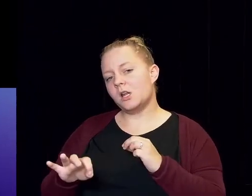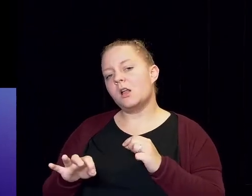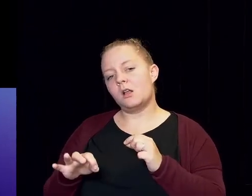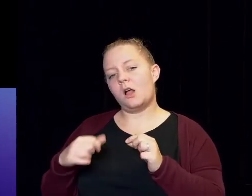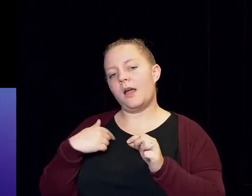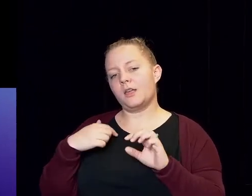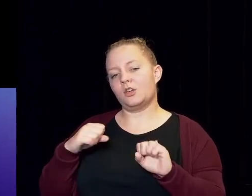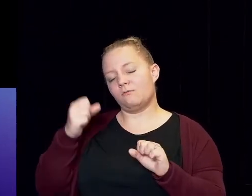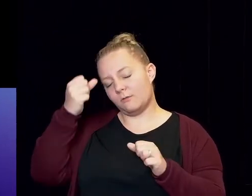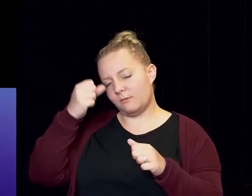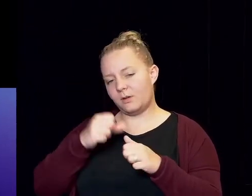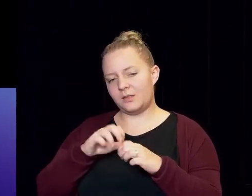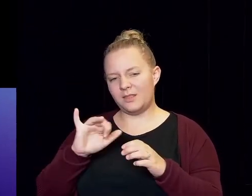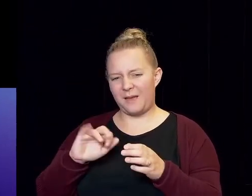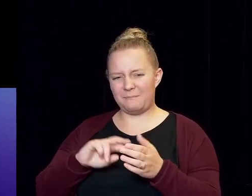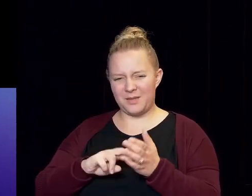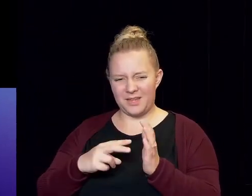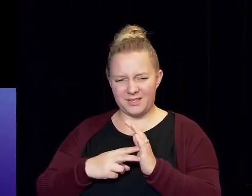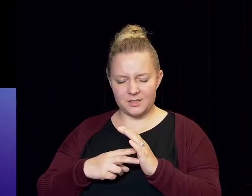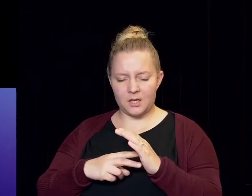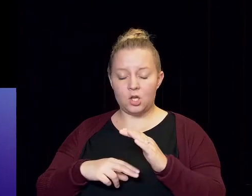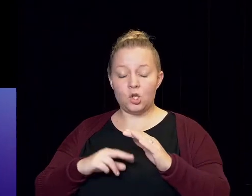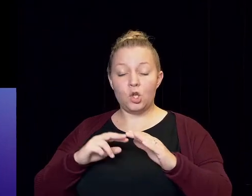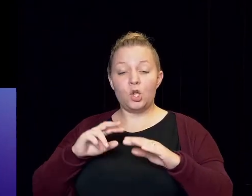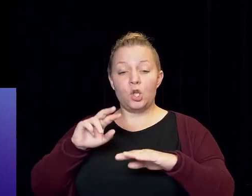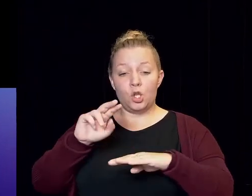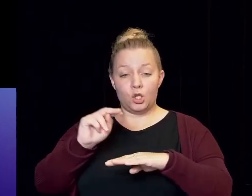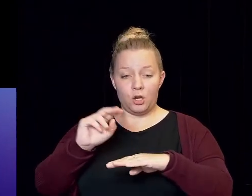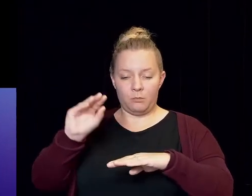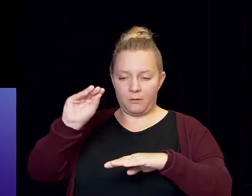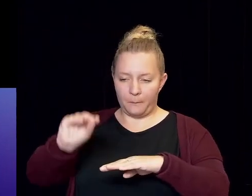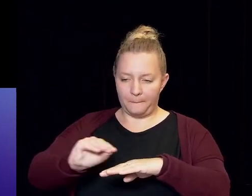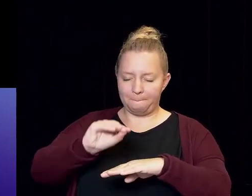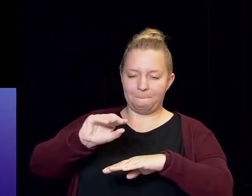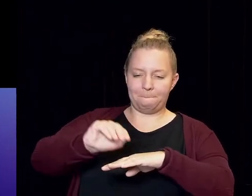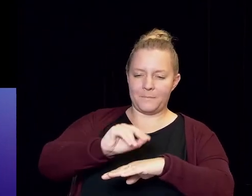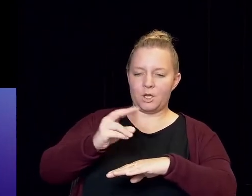remember that just means to take the numerator and go two spots to the left because I'm dividing by 100.